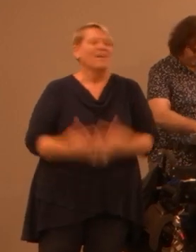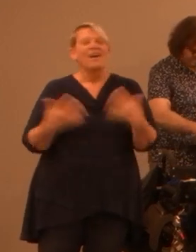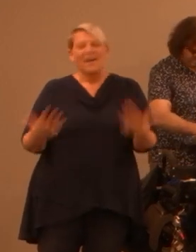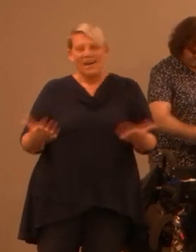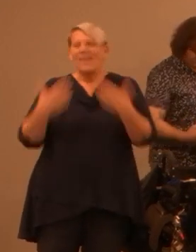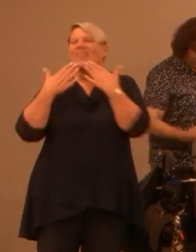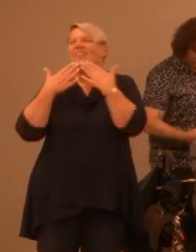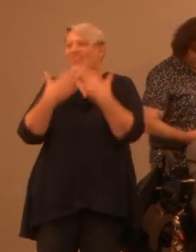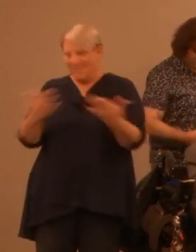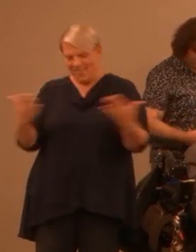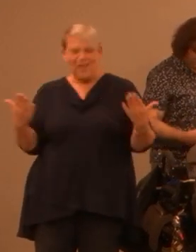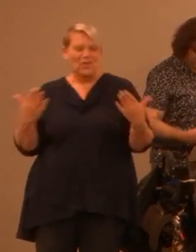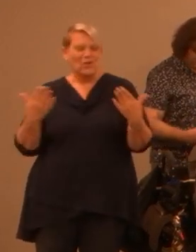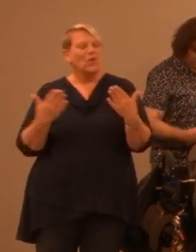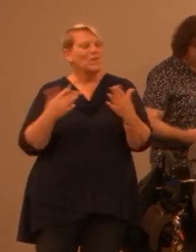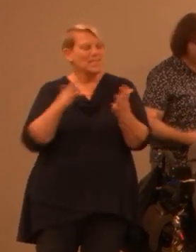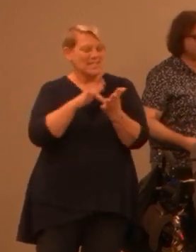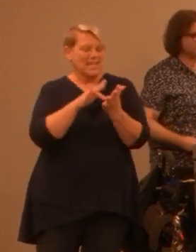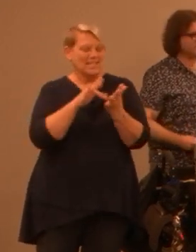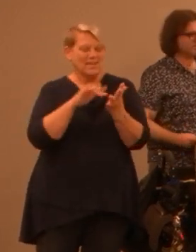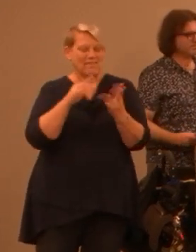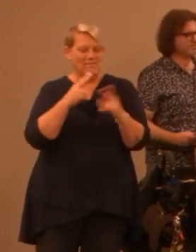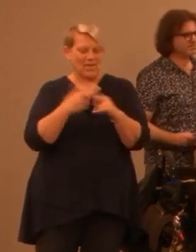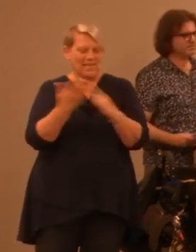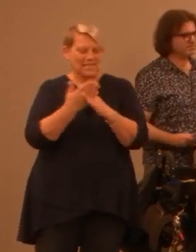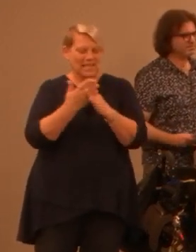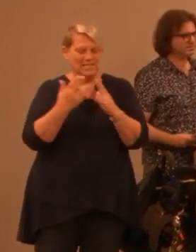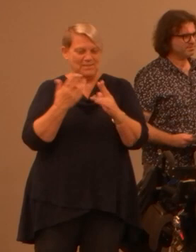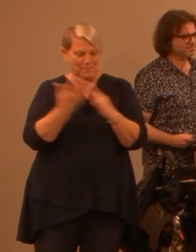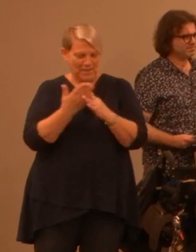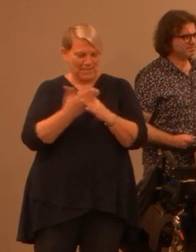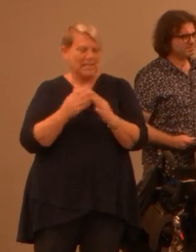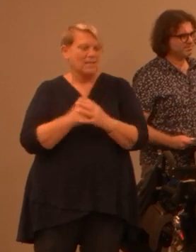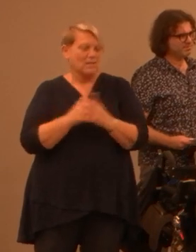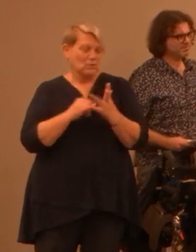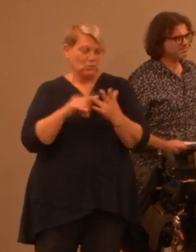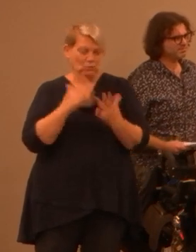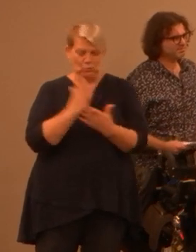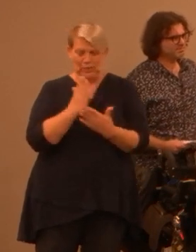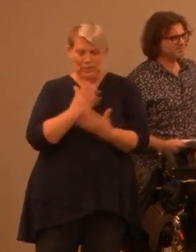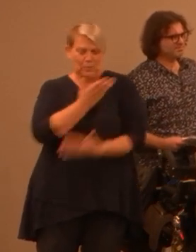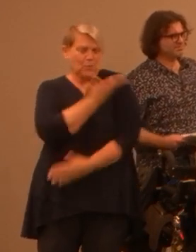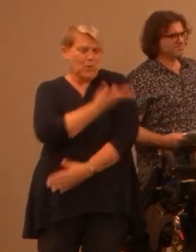Thank you Centre for Accessibility. We're really proud, we're passionate in